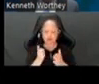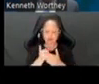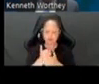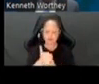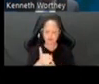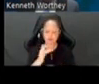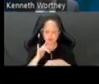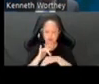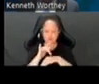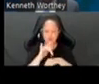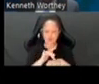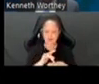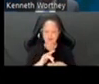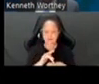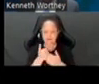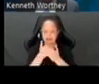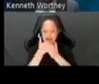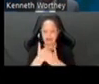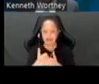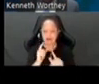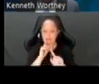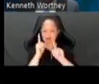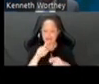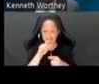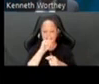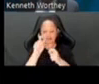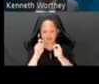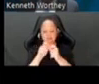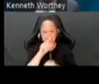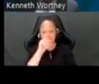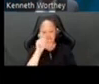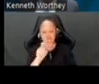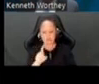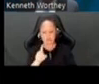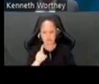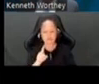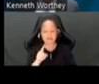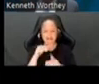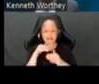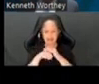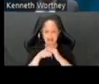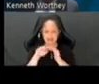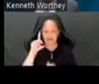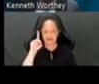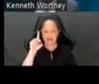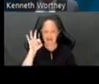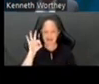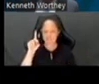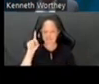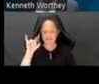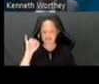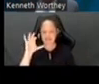to help answer the questions. You may access them by going to FDIC.gov and use the search